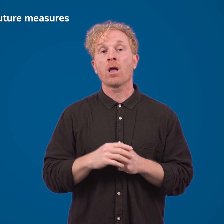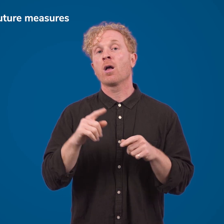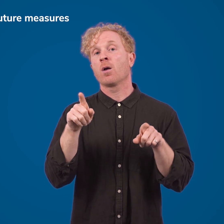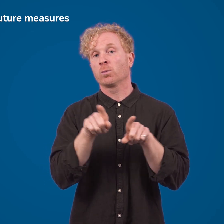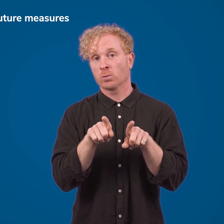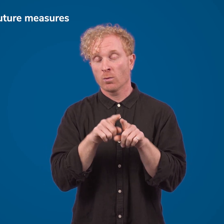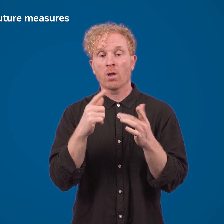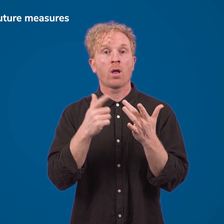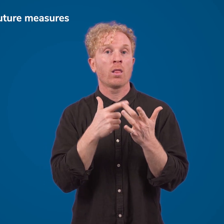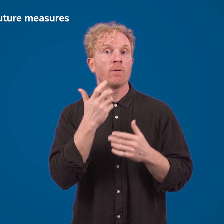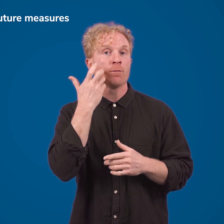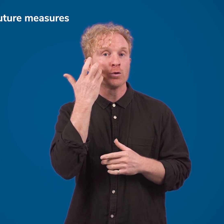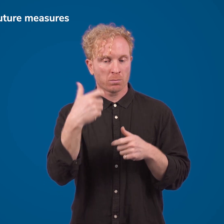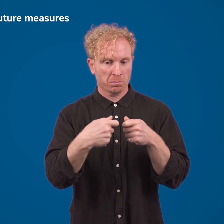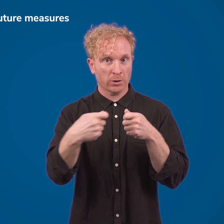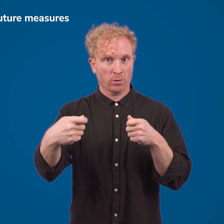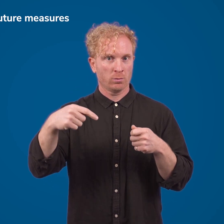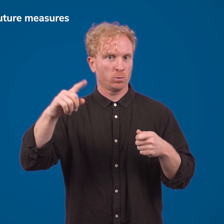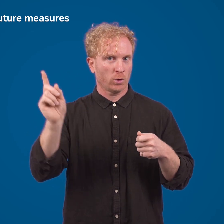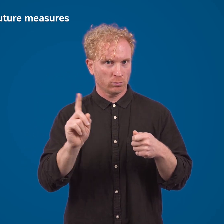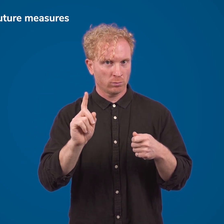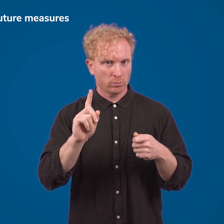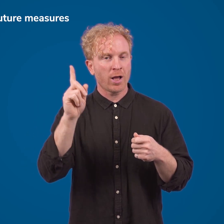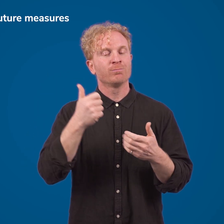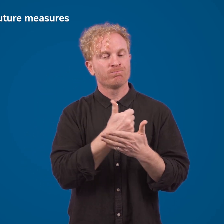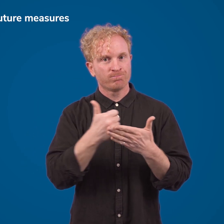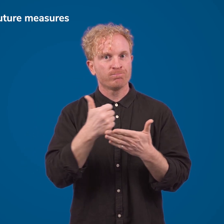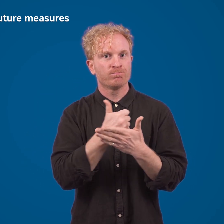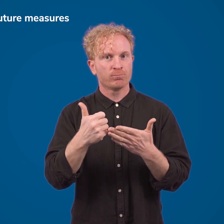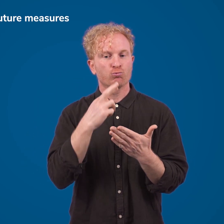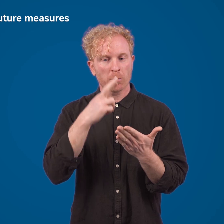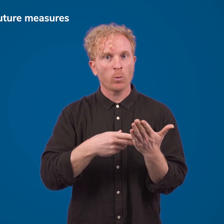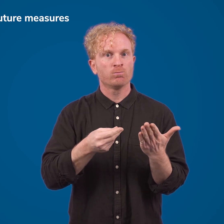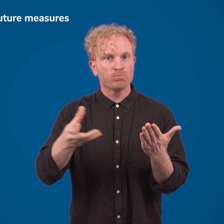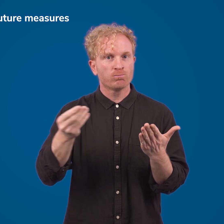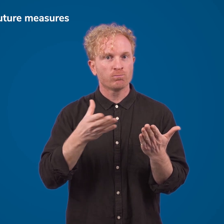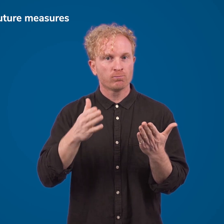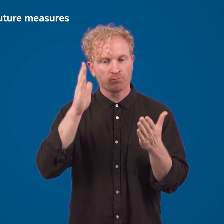Another future measure that is now regularly reported on